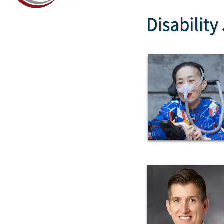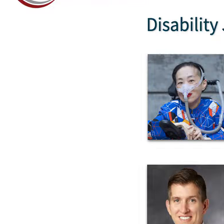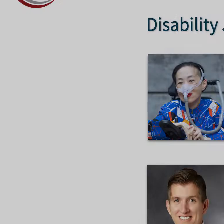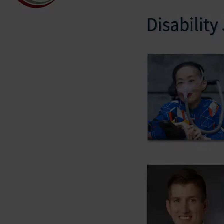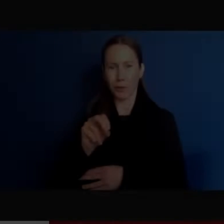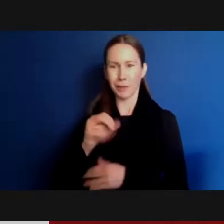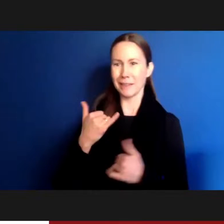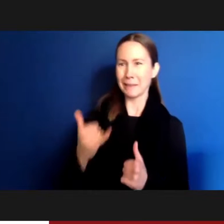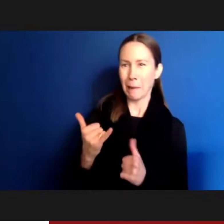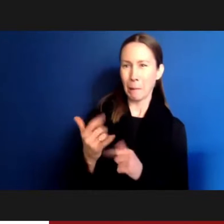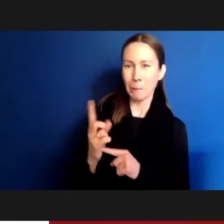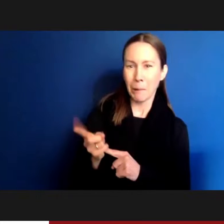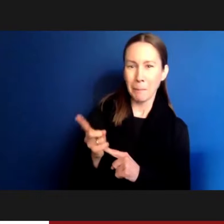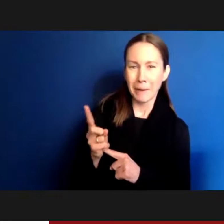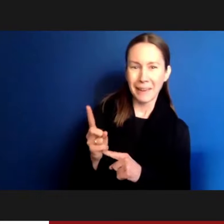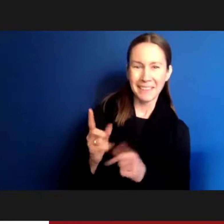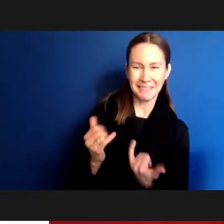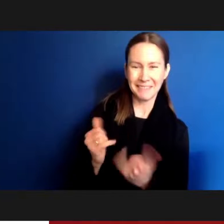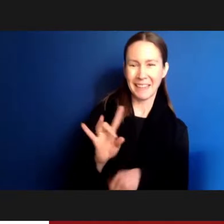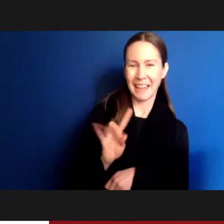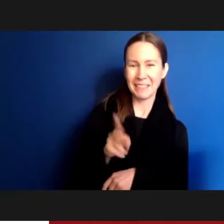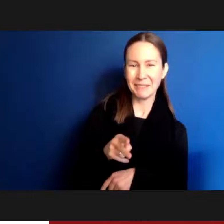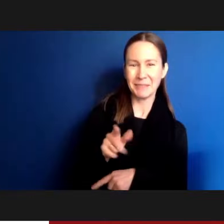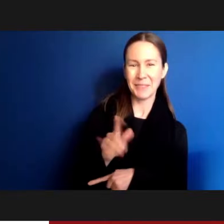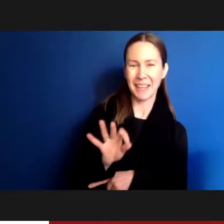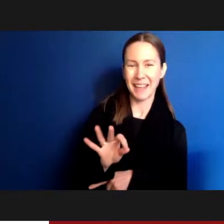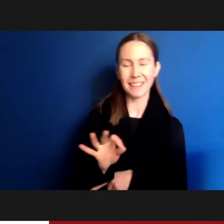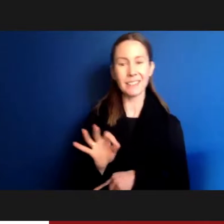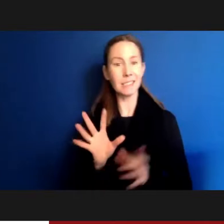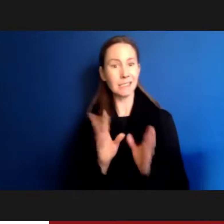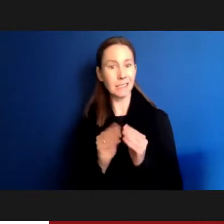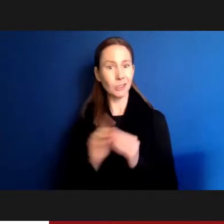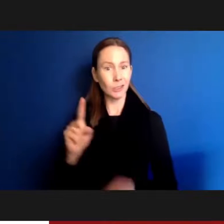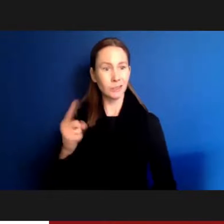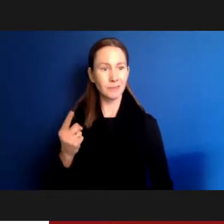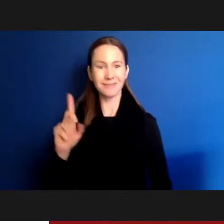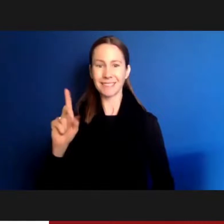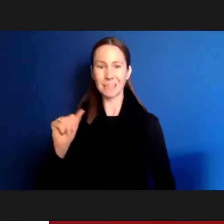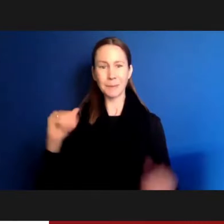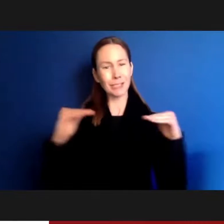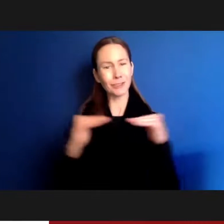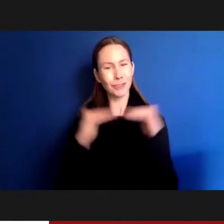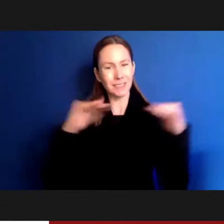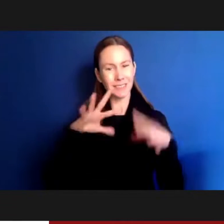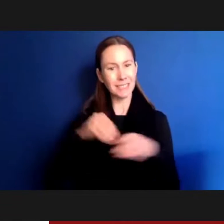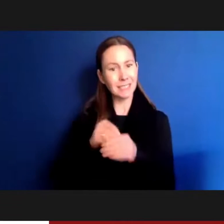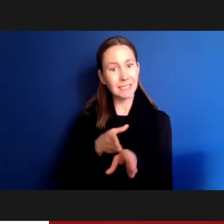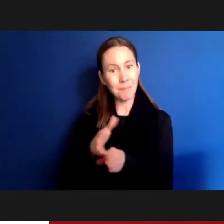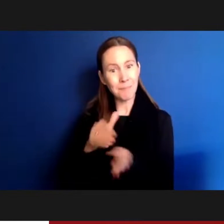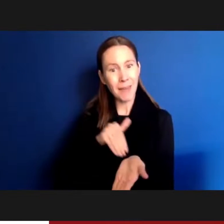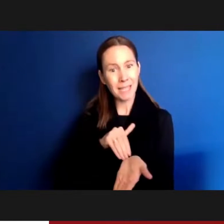Session #1 is “Disability Justice in Medicine”, and it’s a conversation